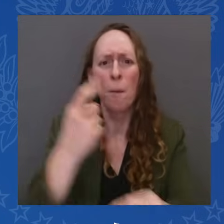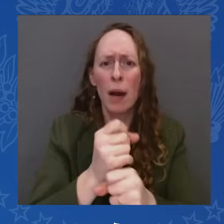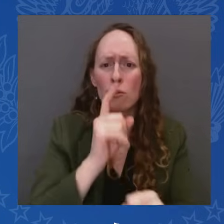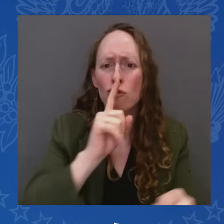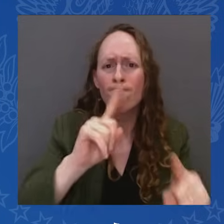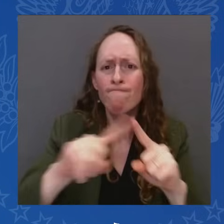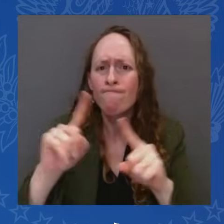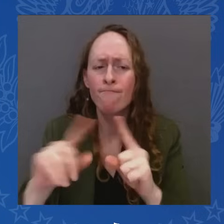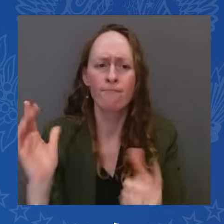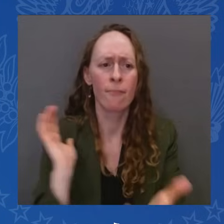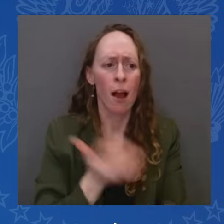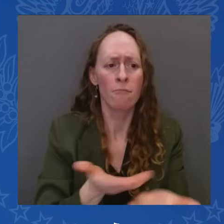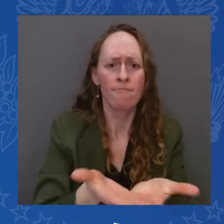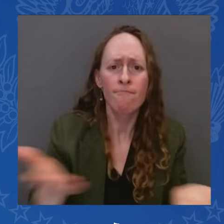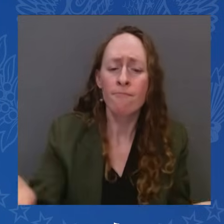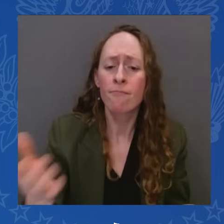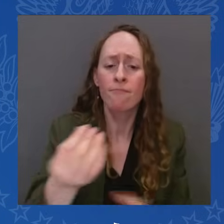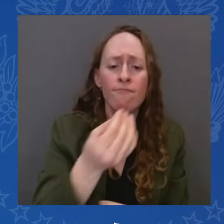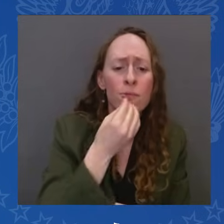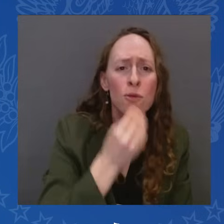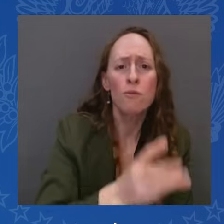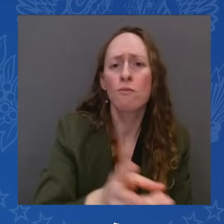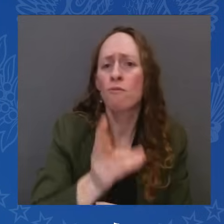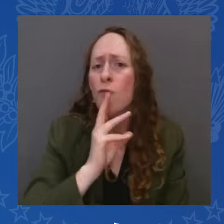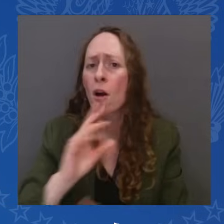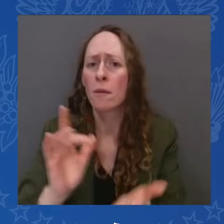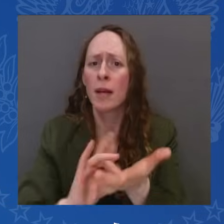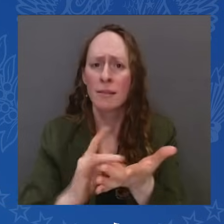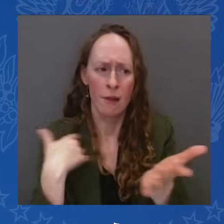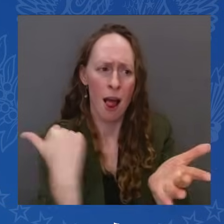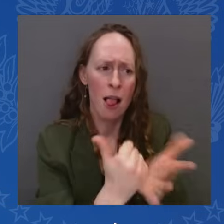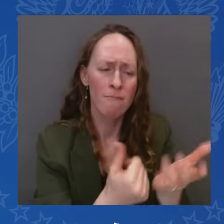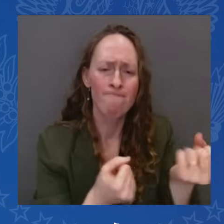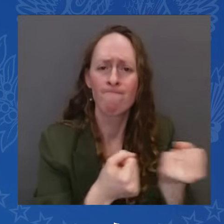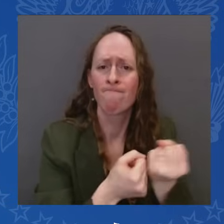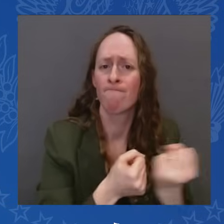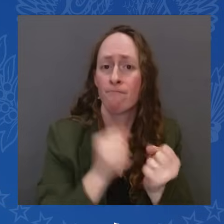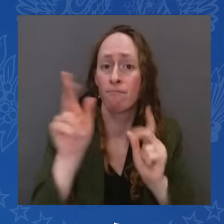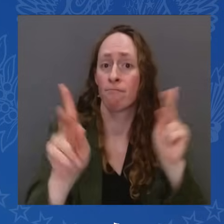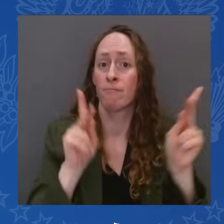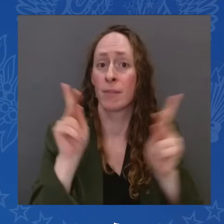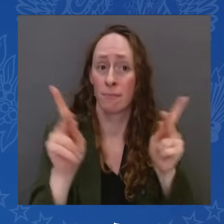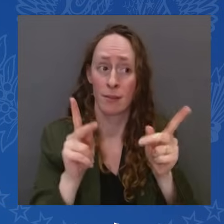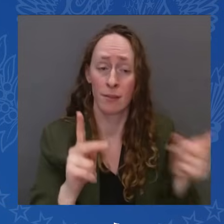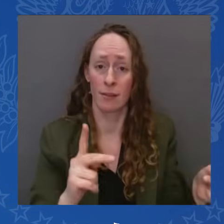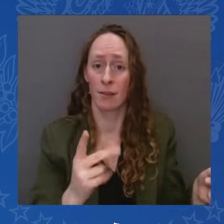to step up the international efforts to protect the free flow of commerce through the Red Sea.